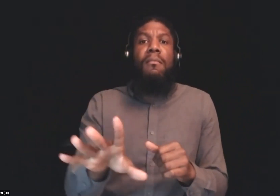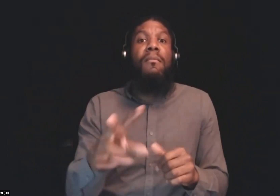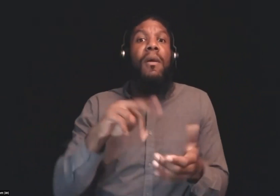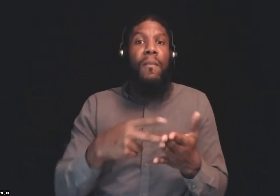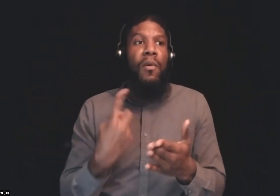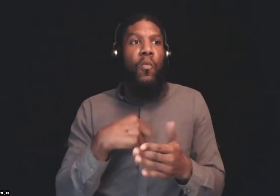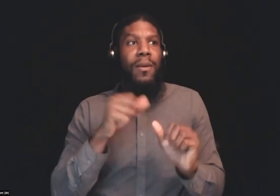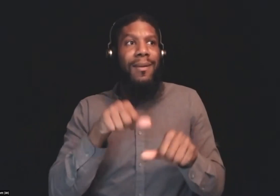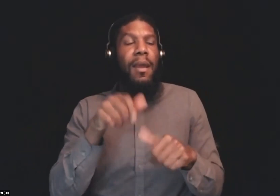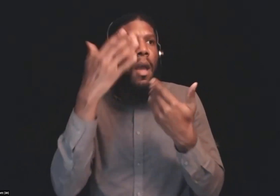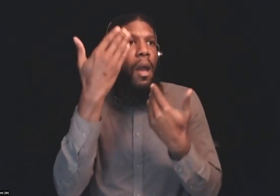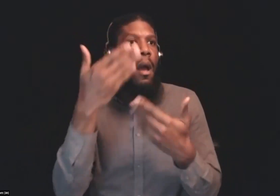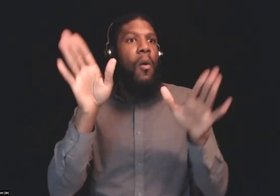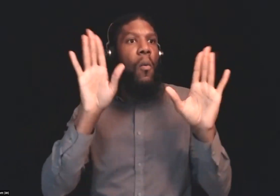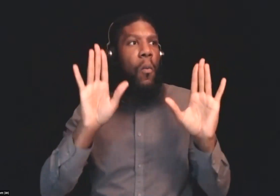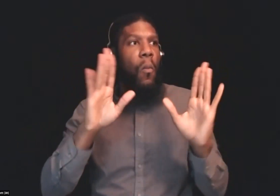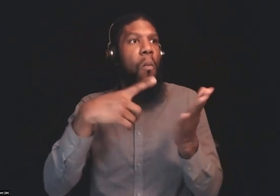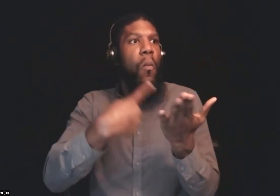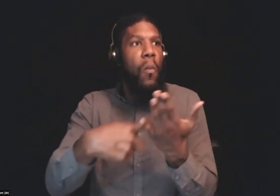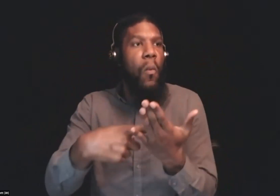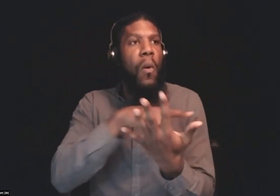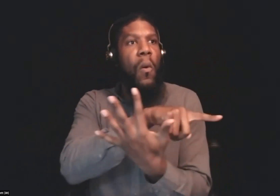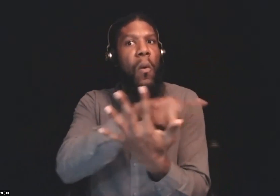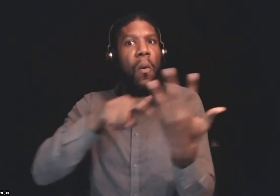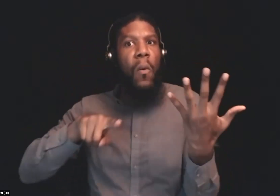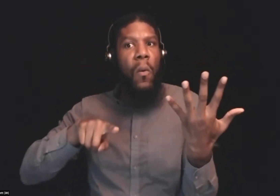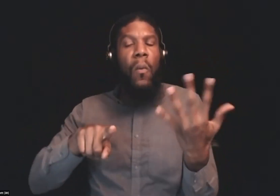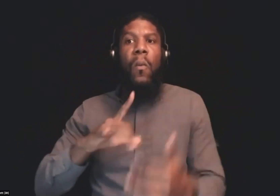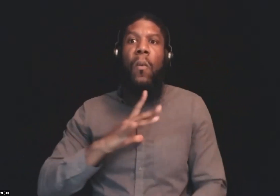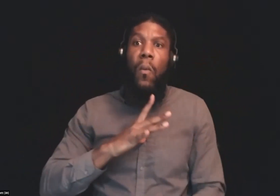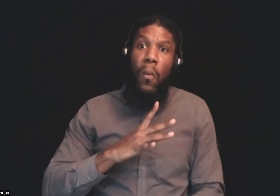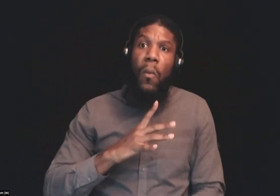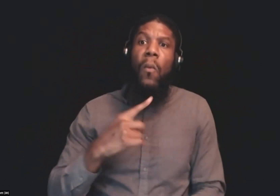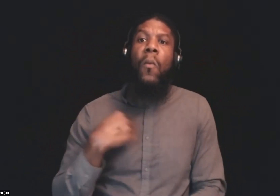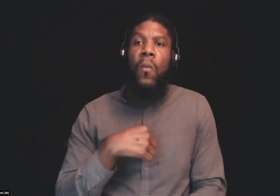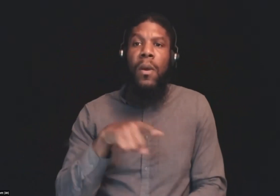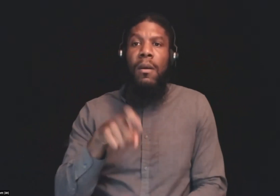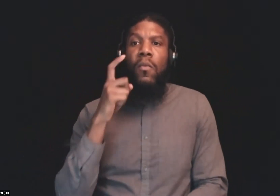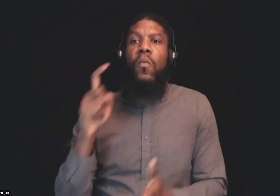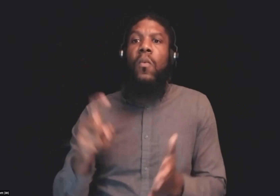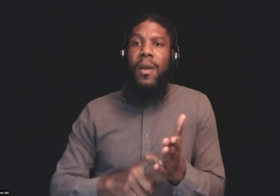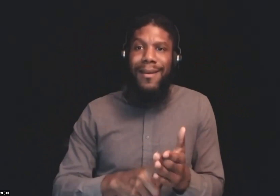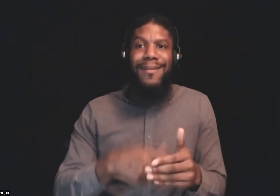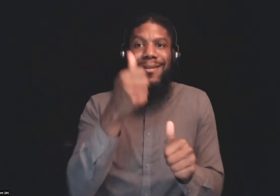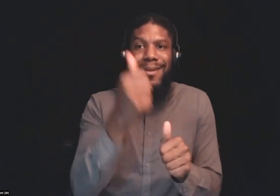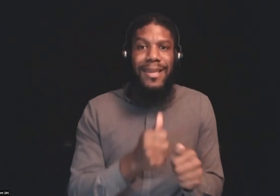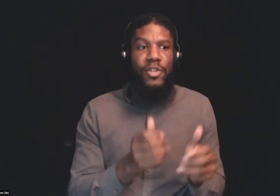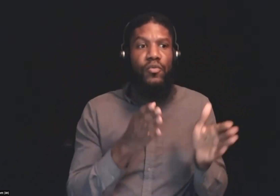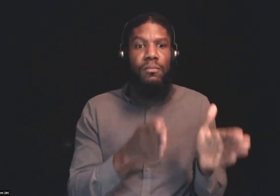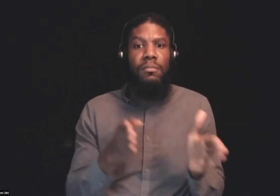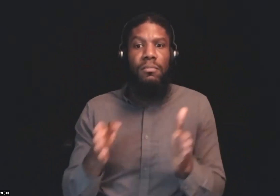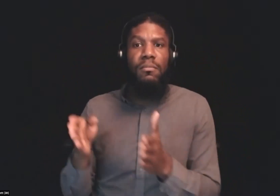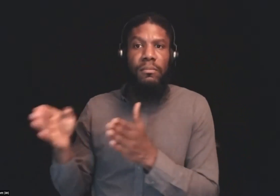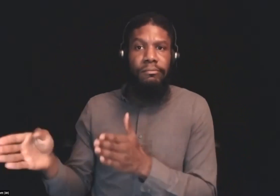need to recognize that there are differences in the different modalities, so that people learn the